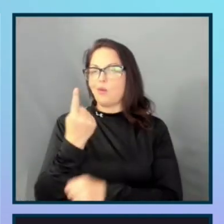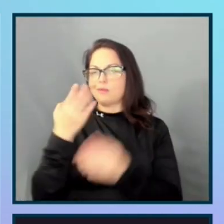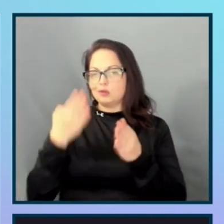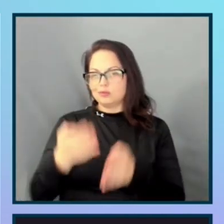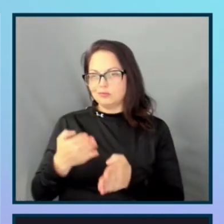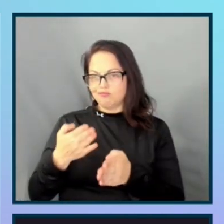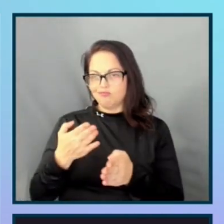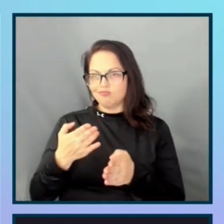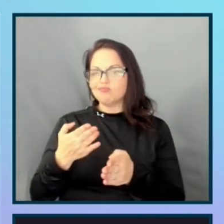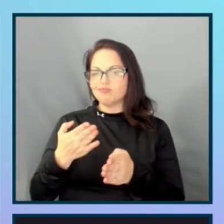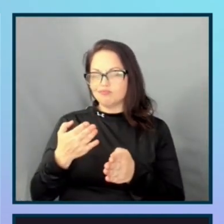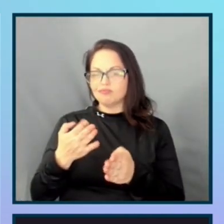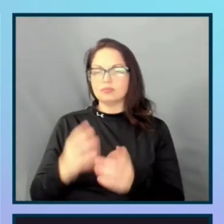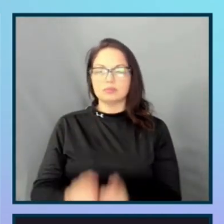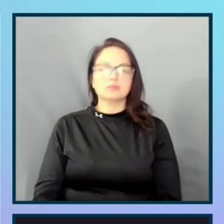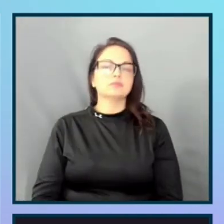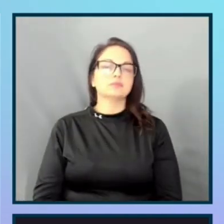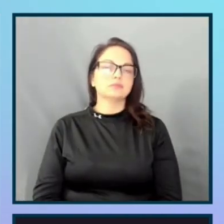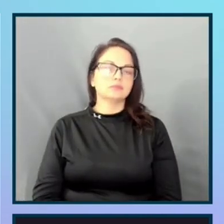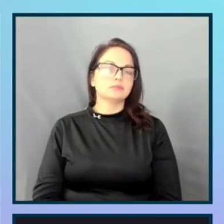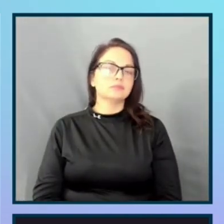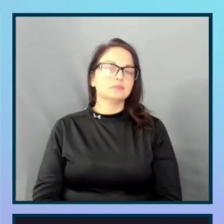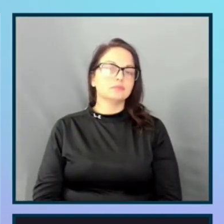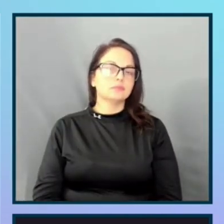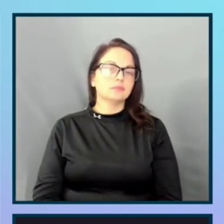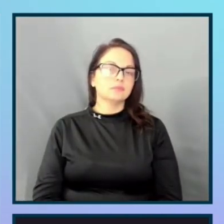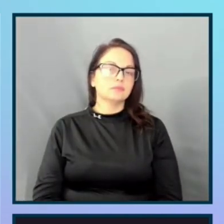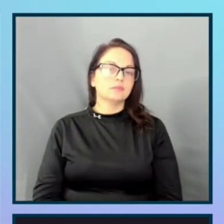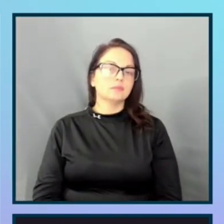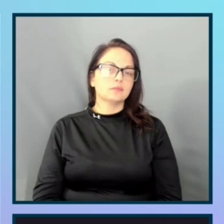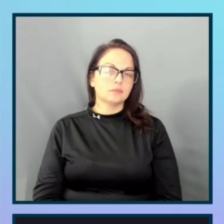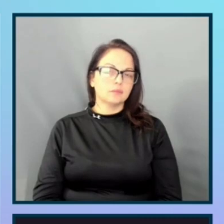We can also harness things such as intersectionalities.